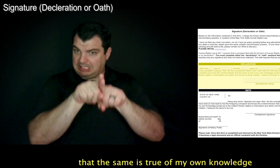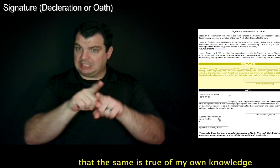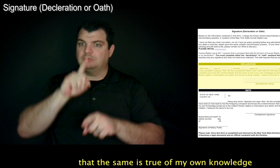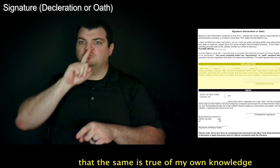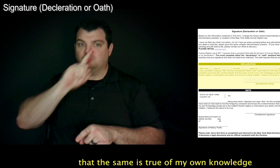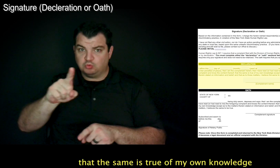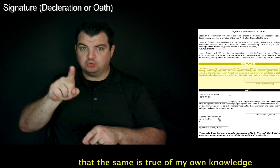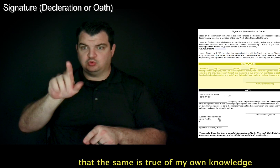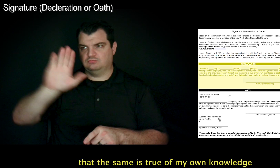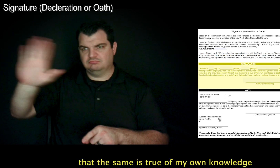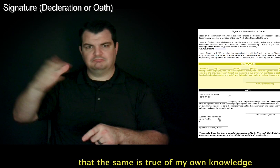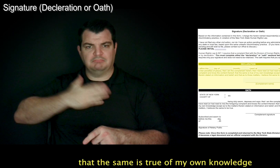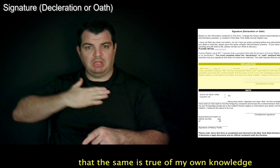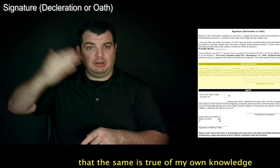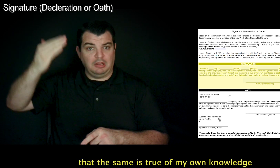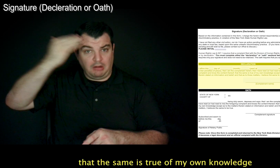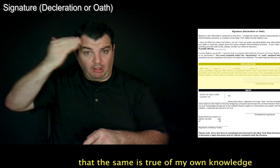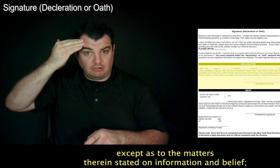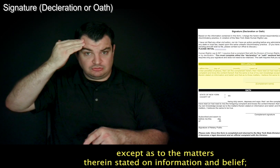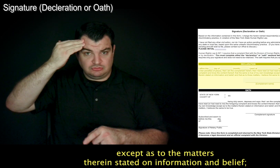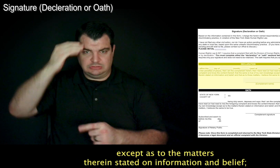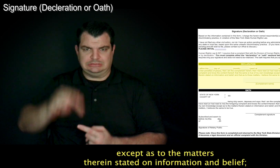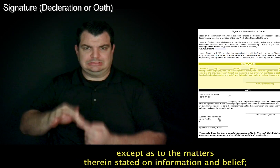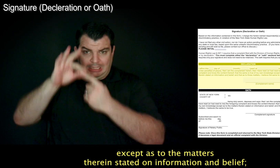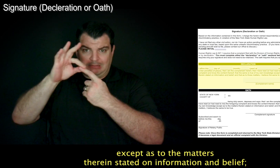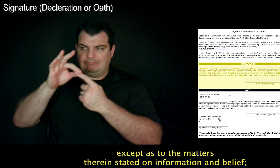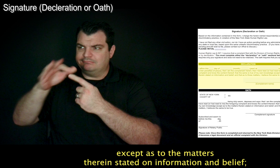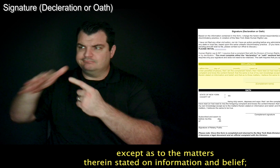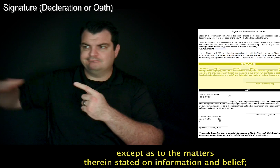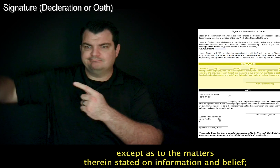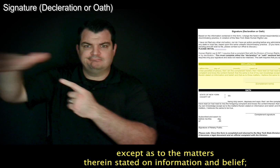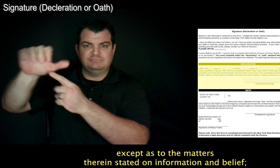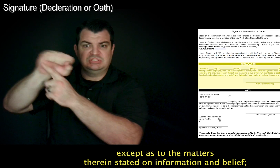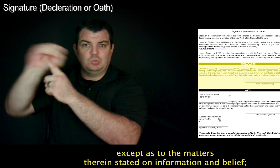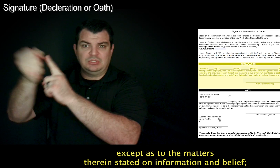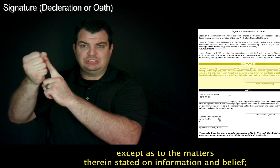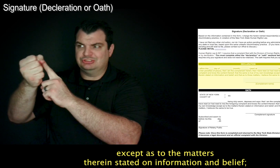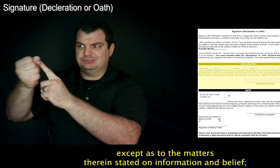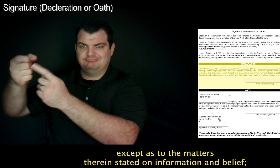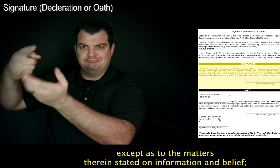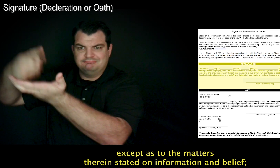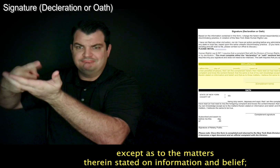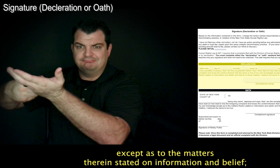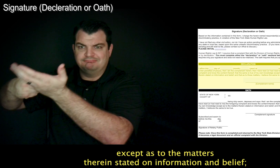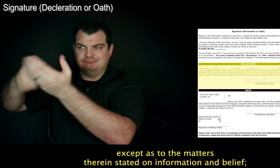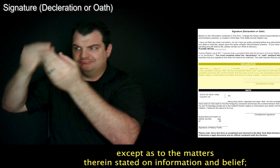that the same is true of my own knowledge except as to the matters therein stated on information and belief;